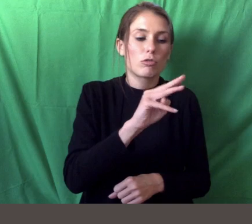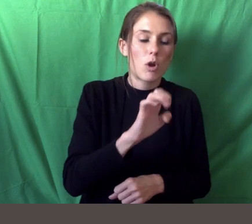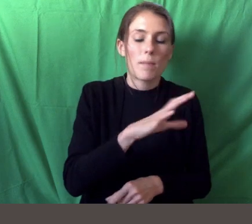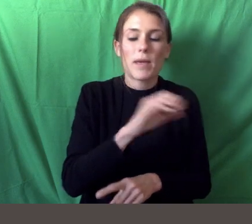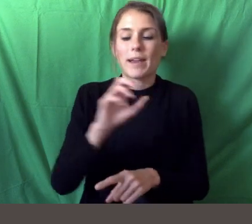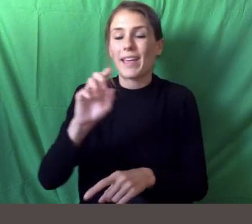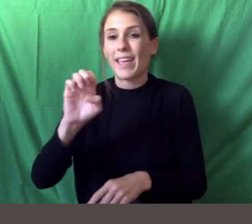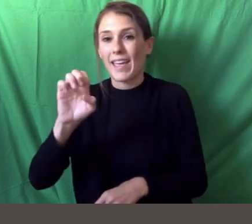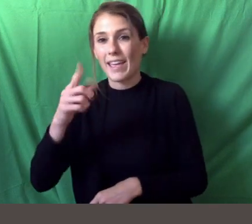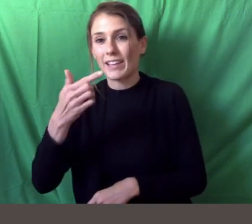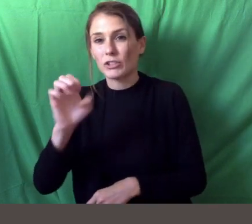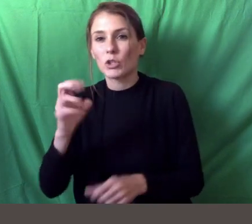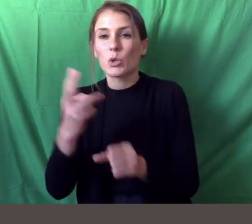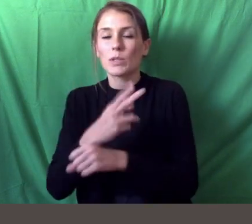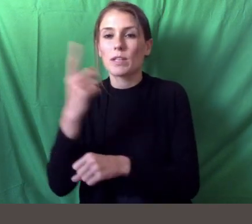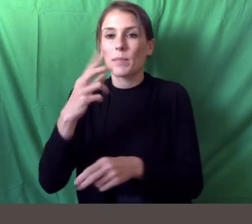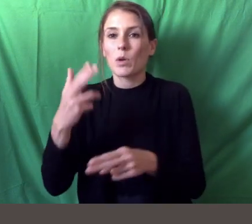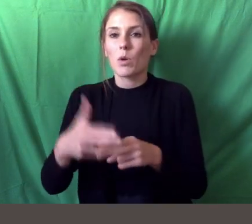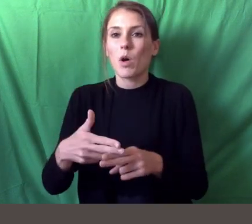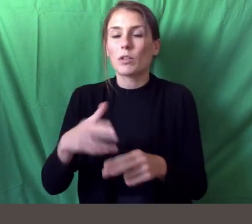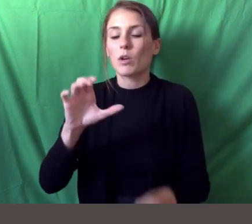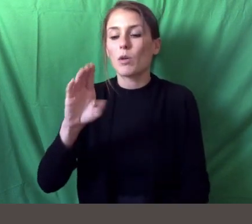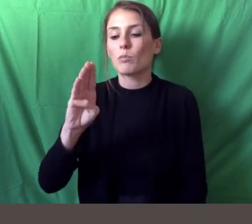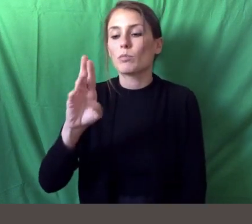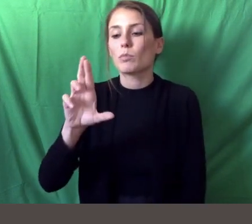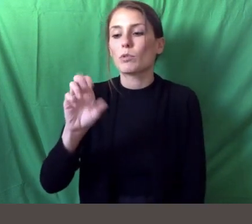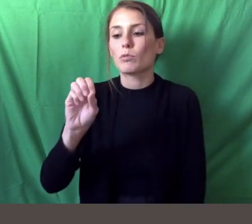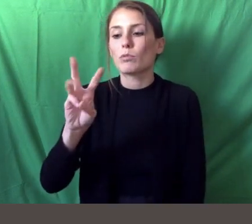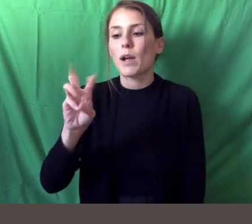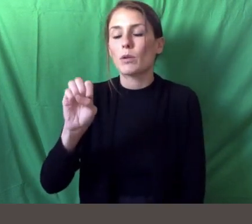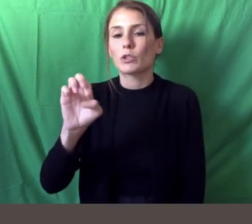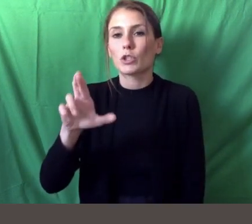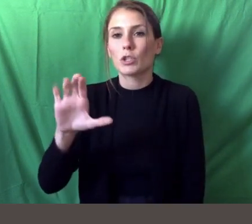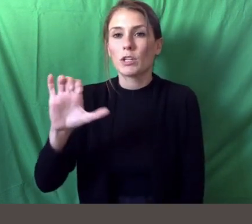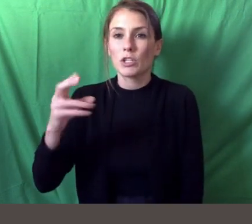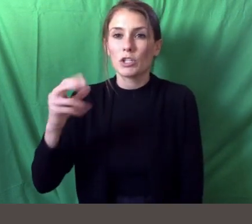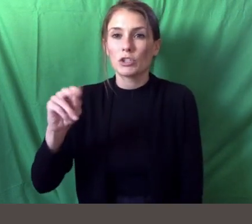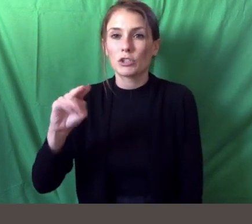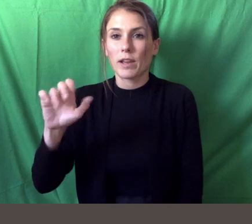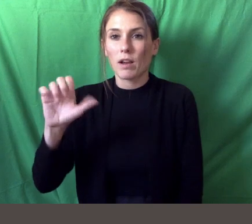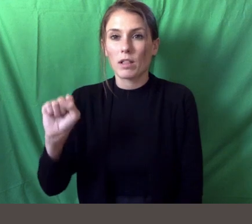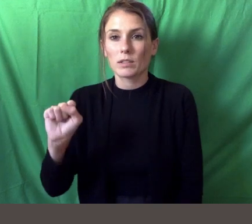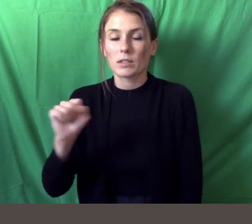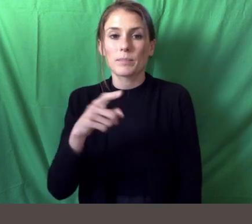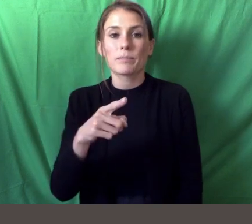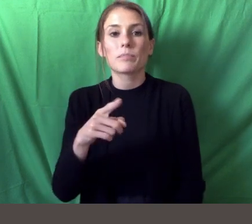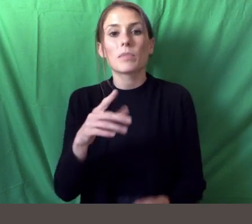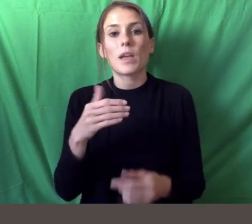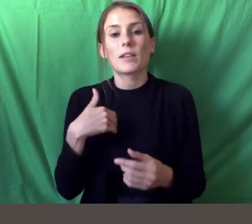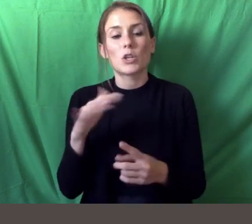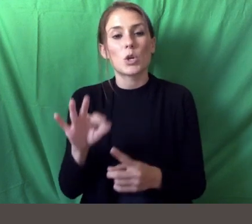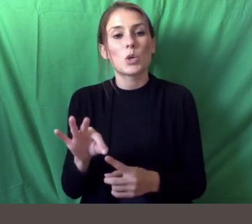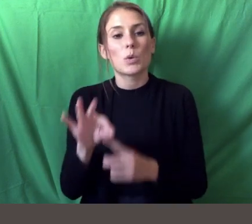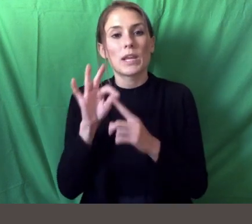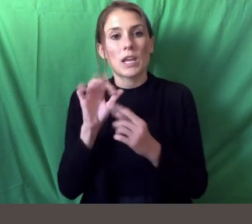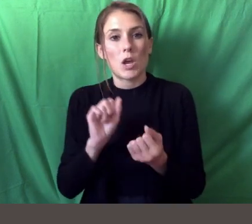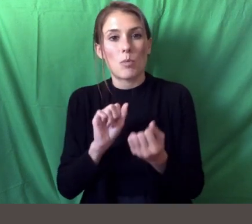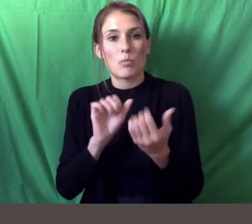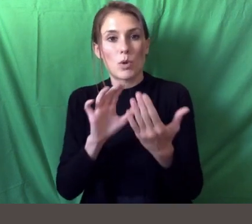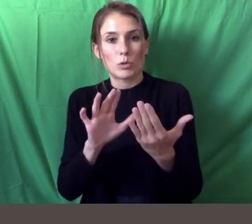using something known as browser channels. PlayWright takes a unique approach to browser setup.